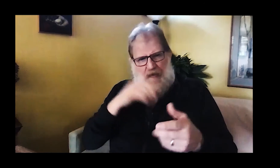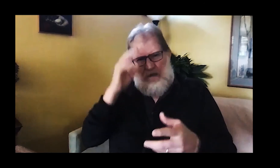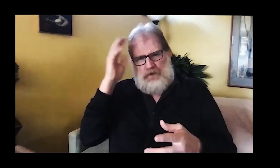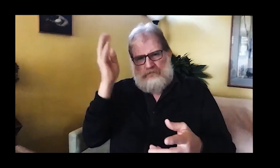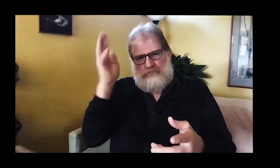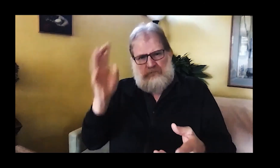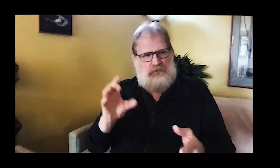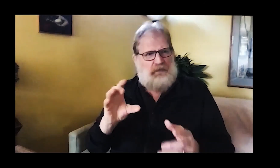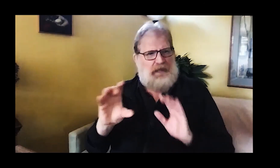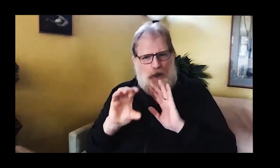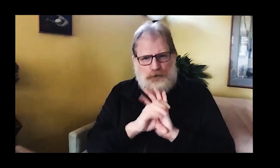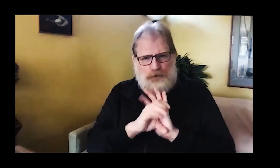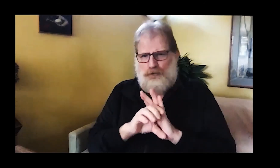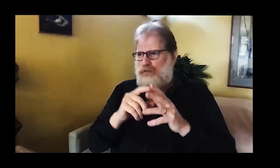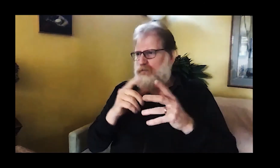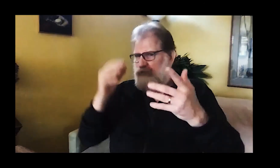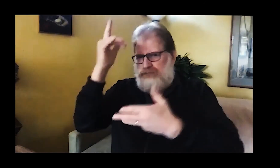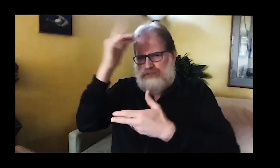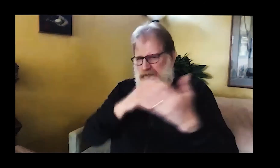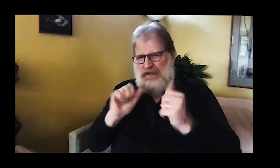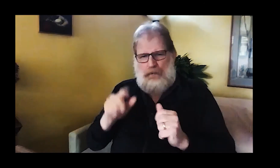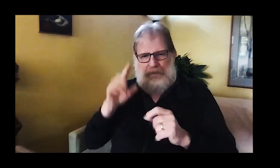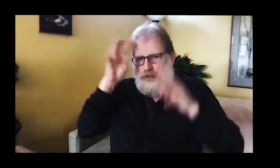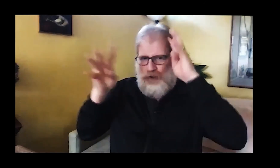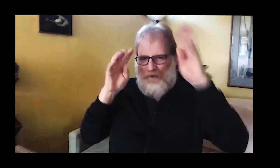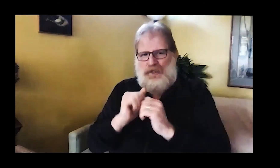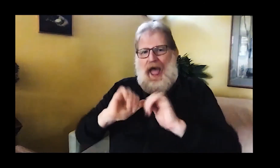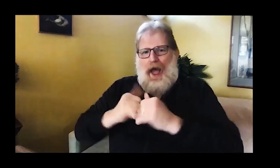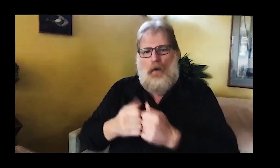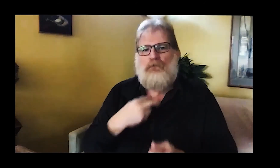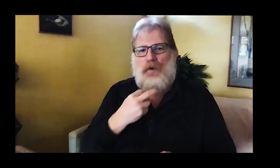you should be on ‘Star Trek. You could make up some kind of character, be creative about